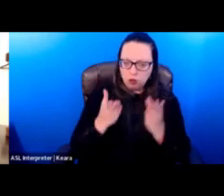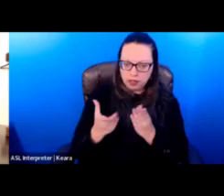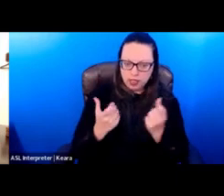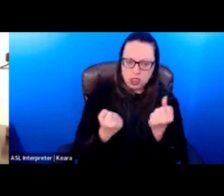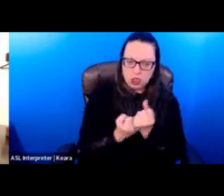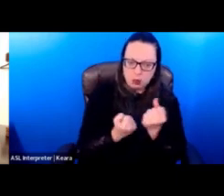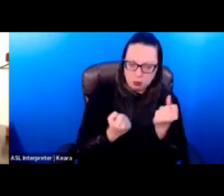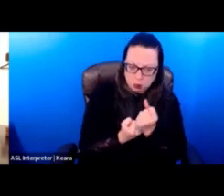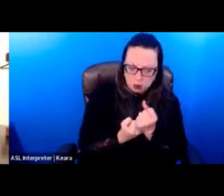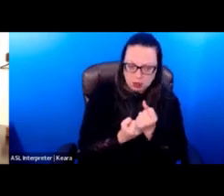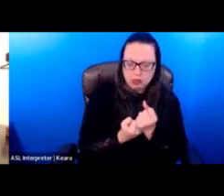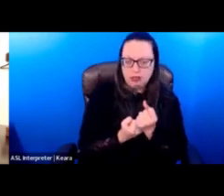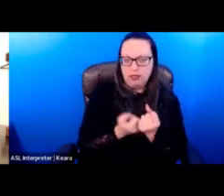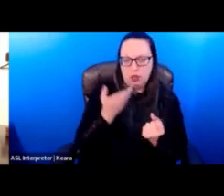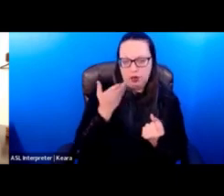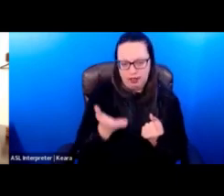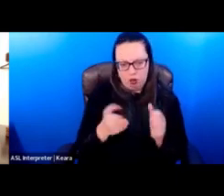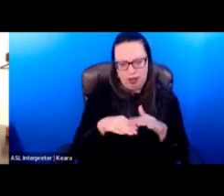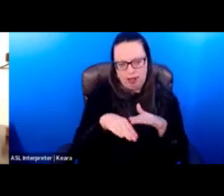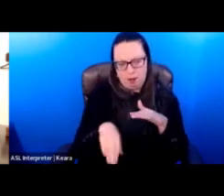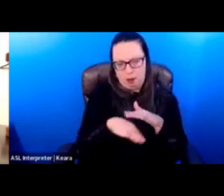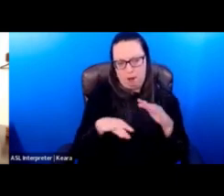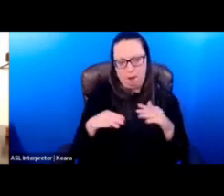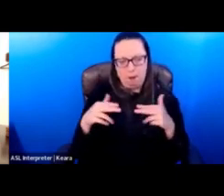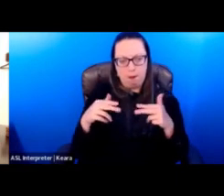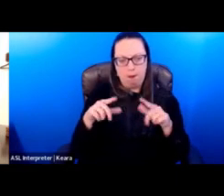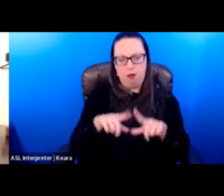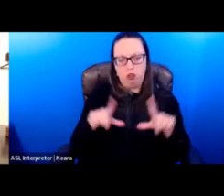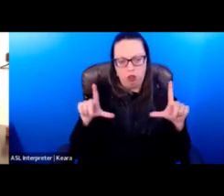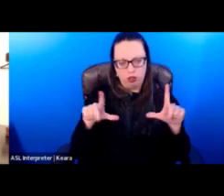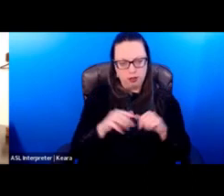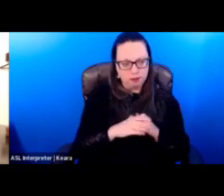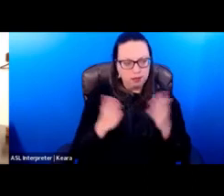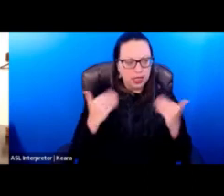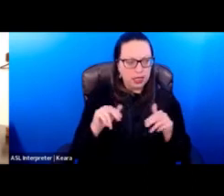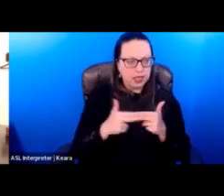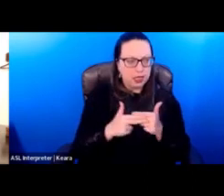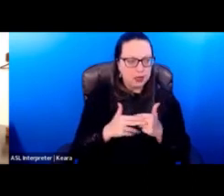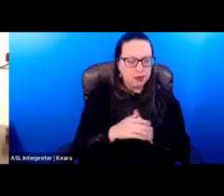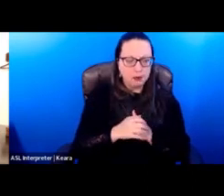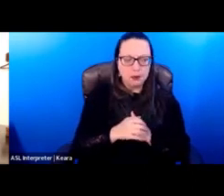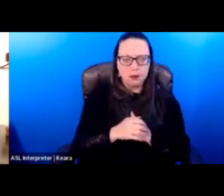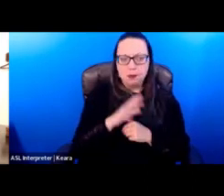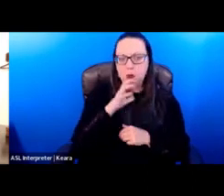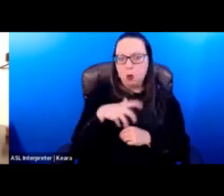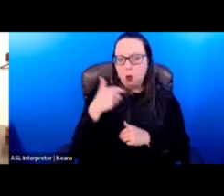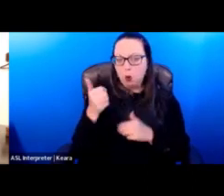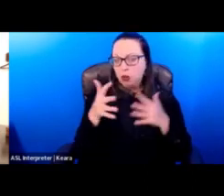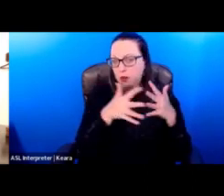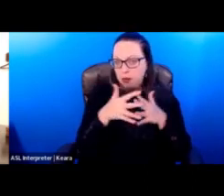you see at the bottom of the screen. Next slide. In the Older Americans Act, it's not like